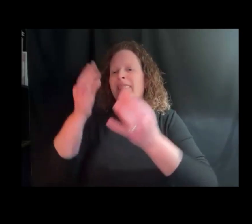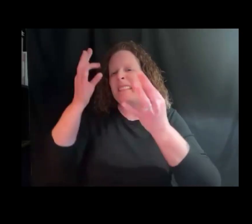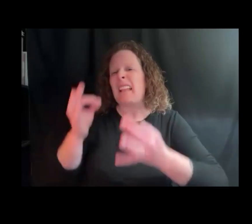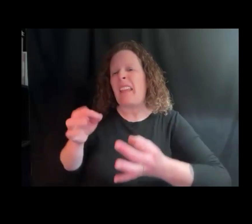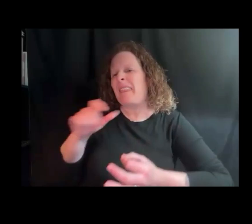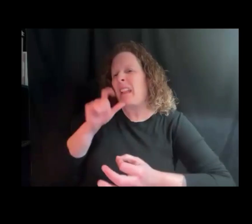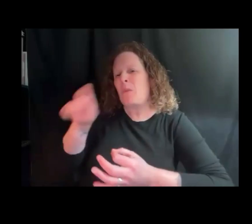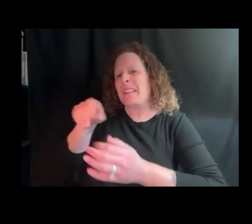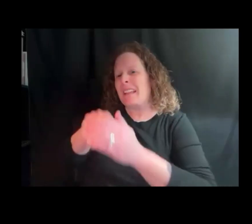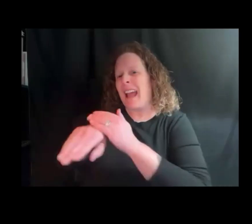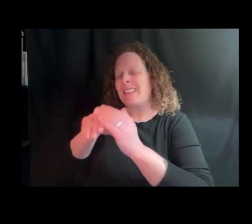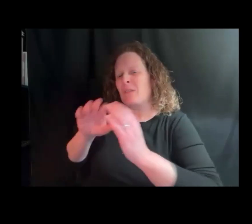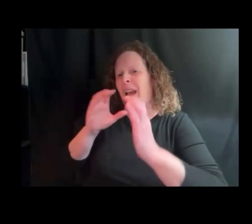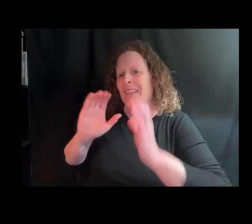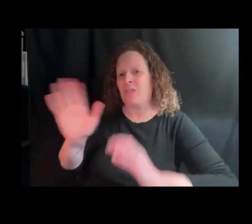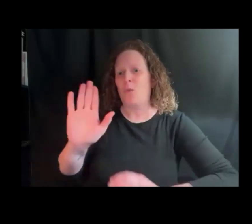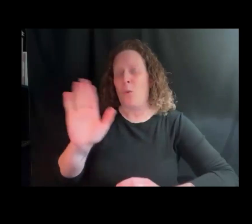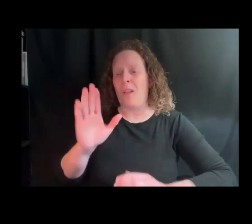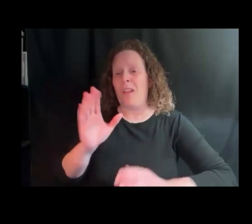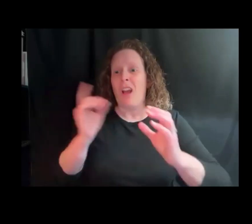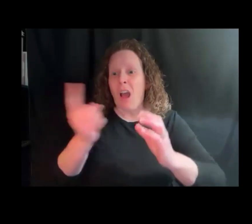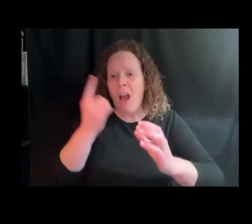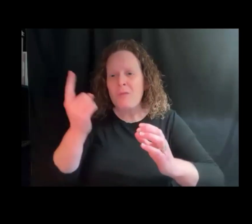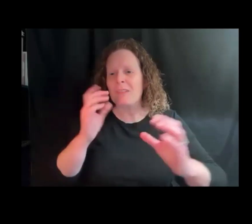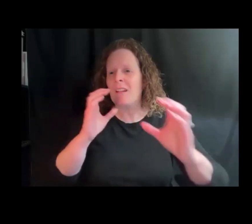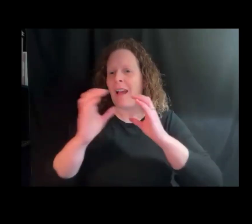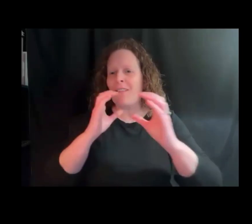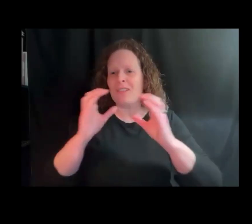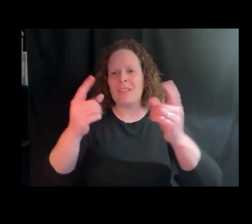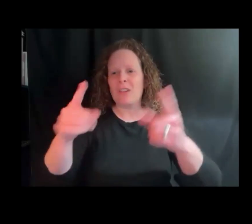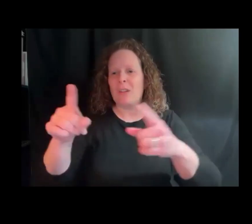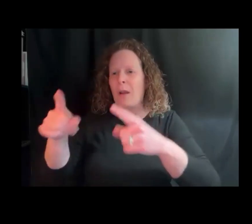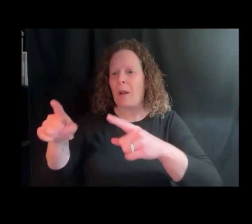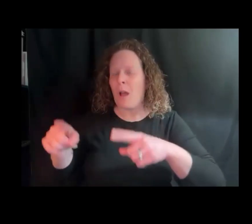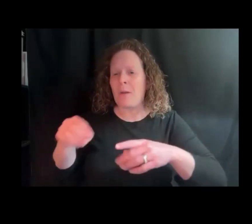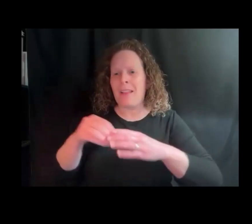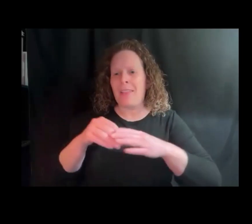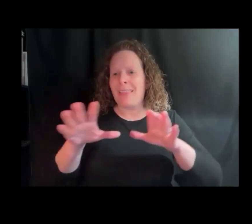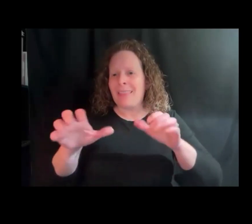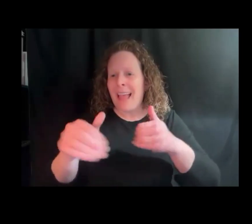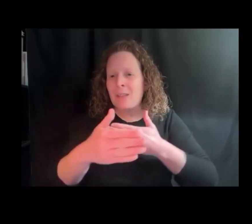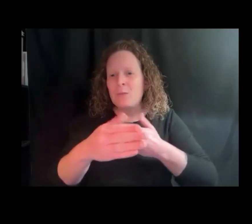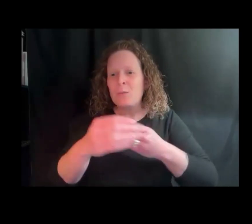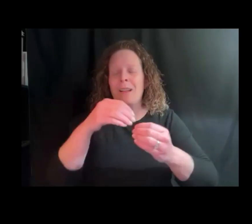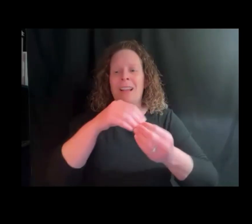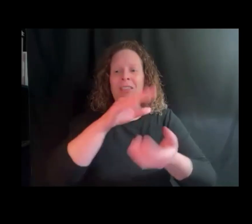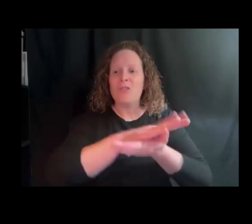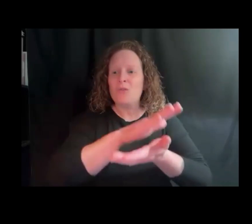in their social setting right? That conversation is happening